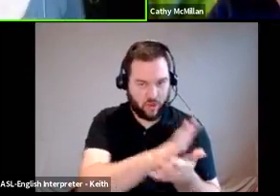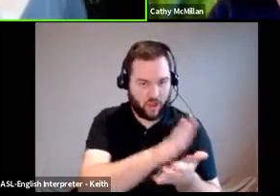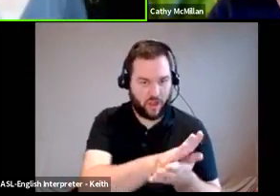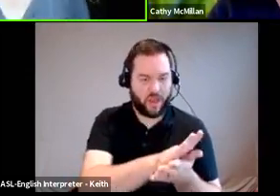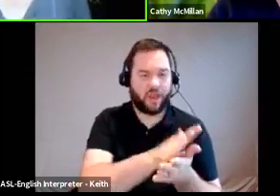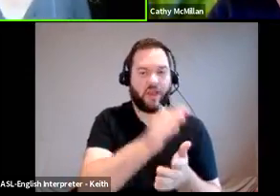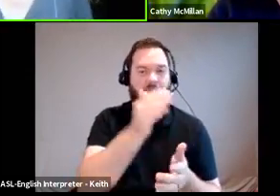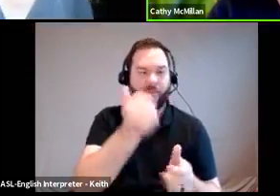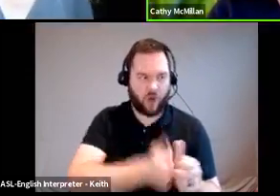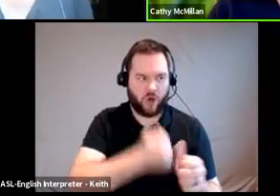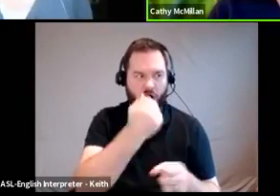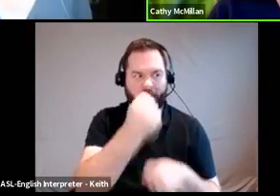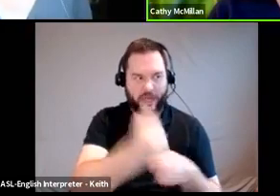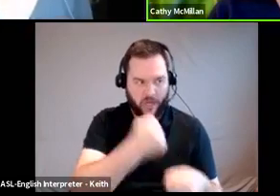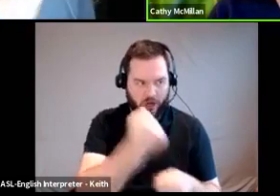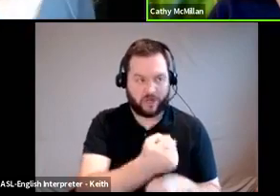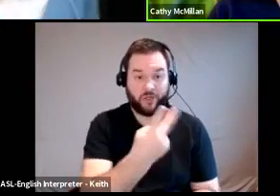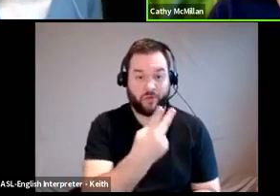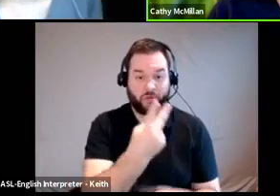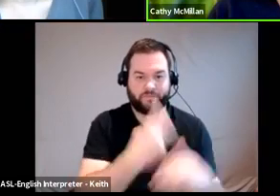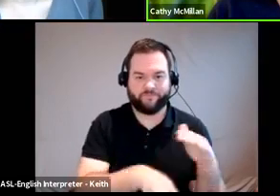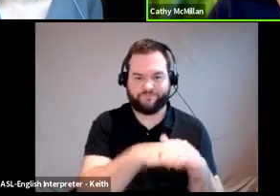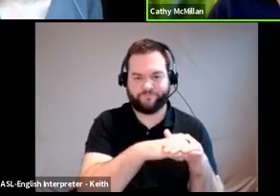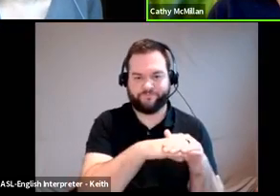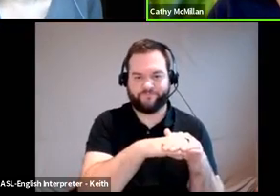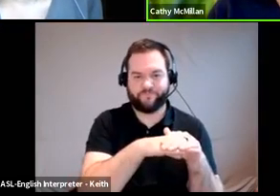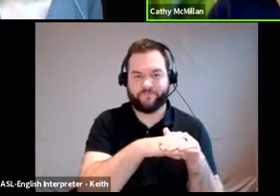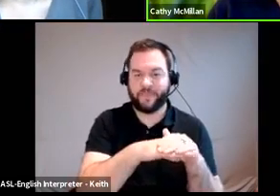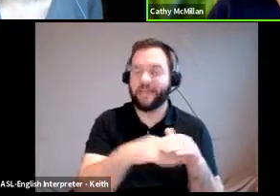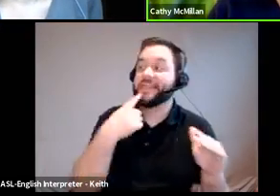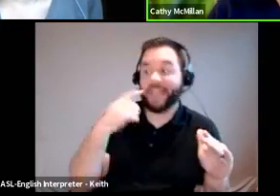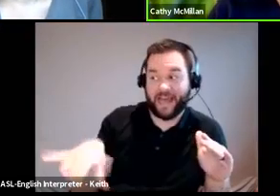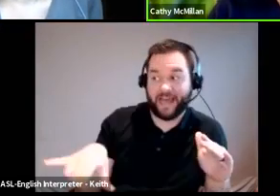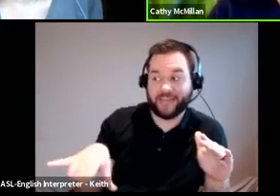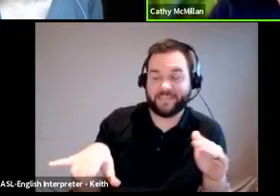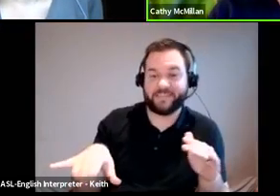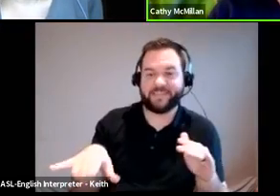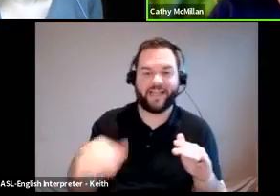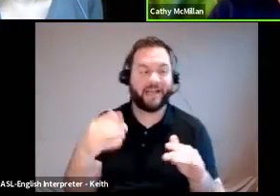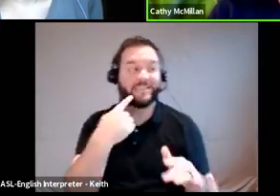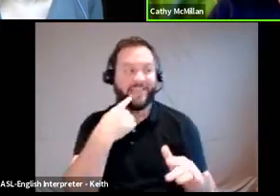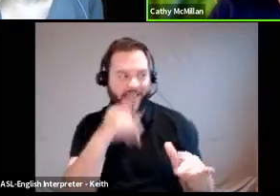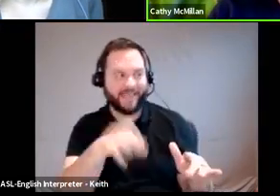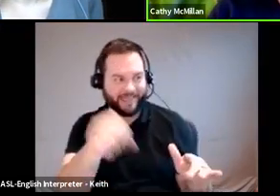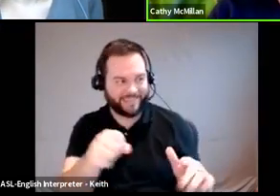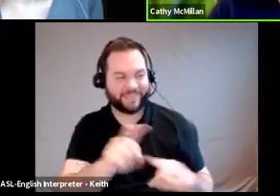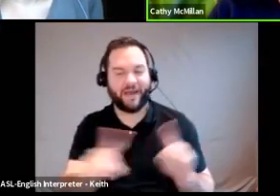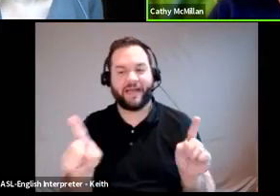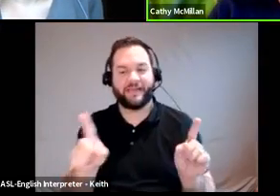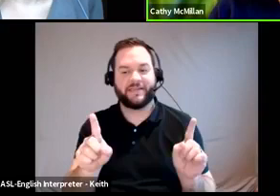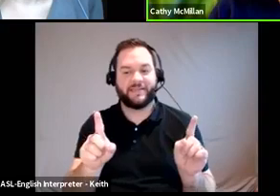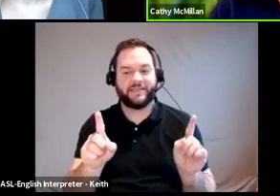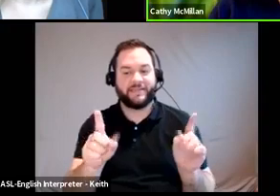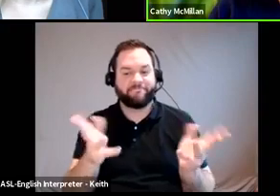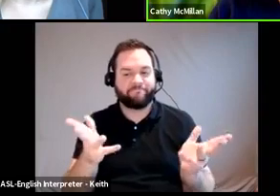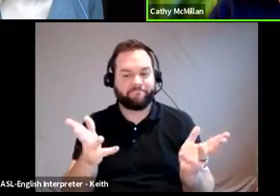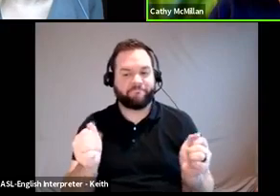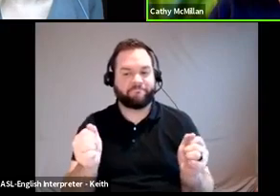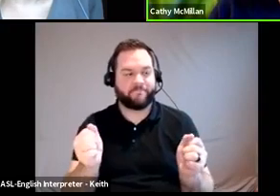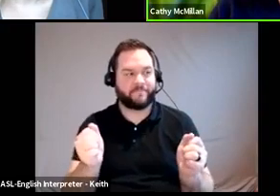only do 2%. her school school, per year. That's That's what they say. But I know that's what But I know that's what they say,